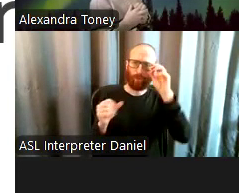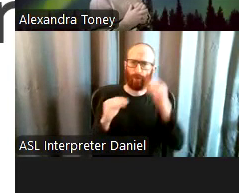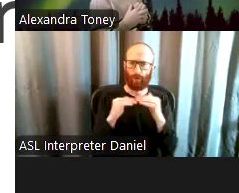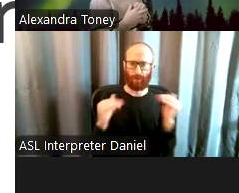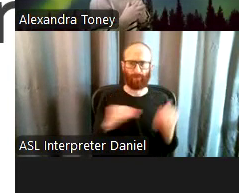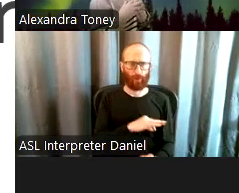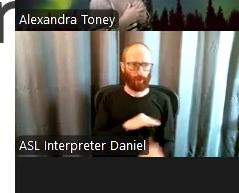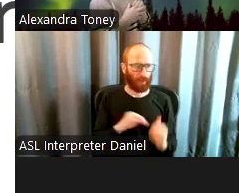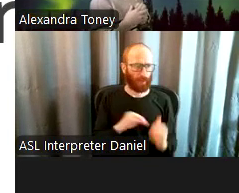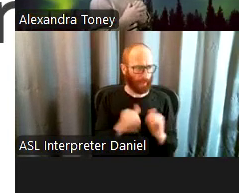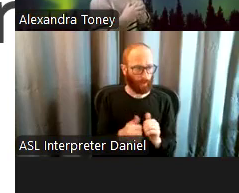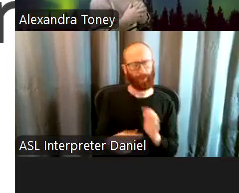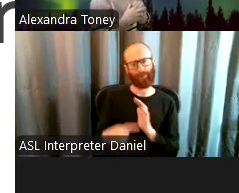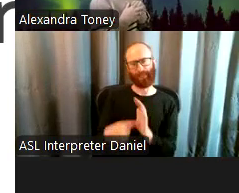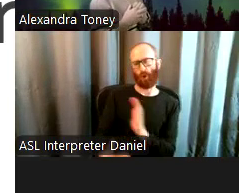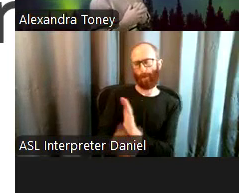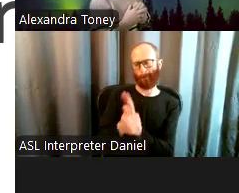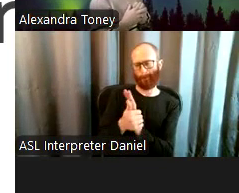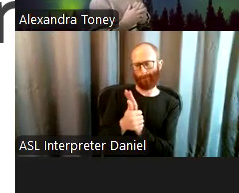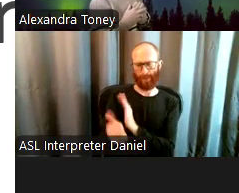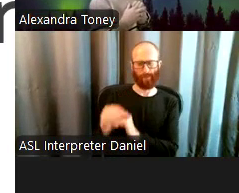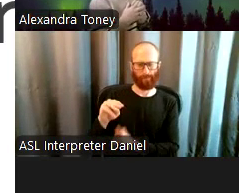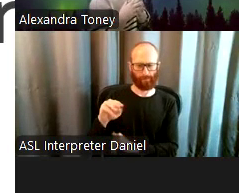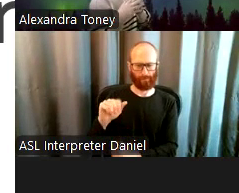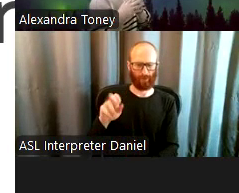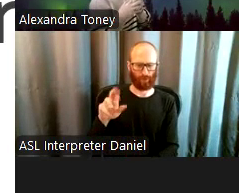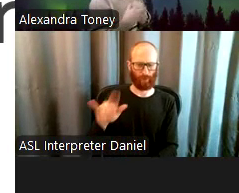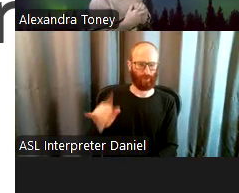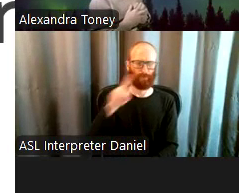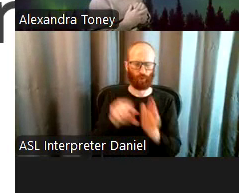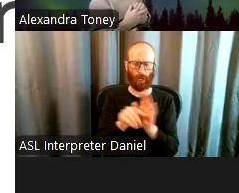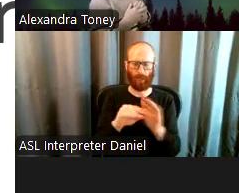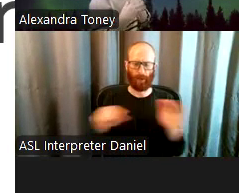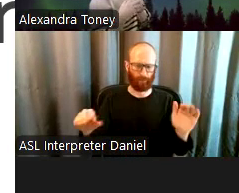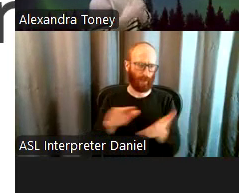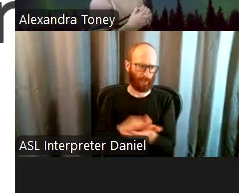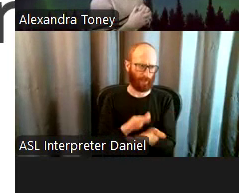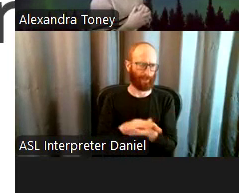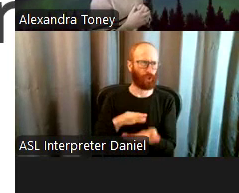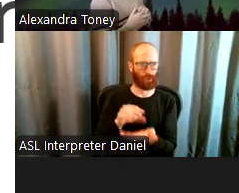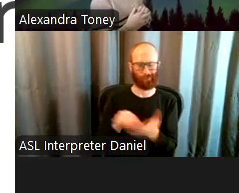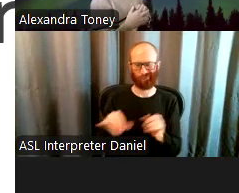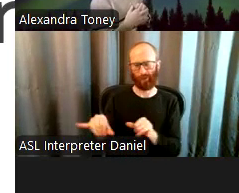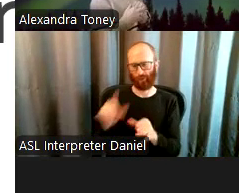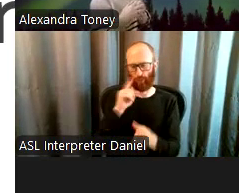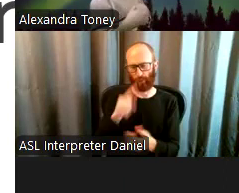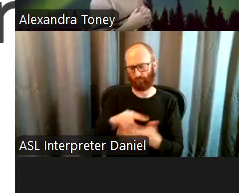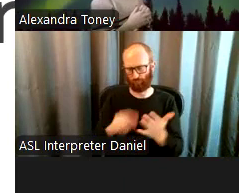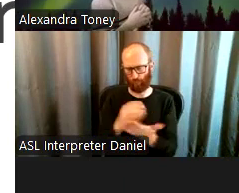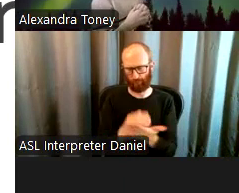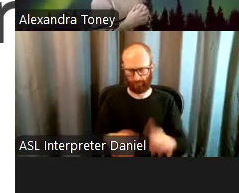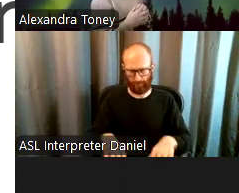three of grade level academic learning standards for the courses they're taking. General education